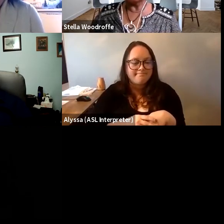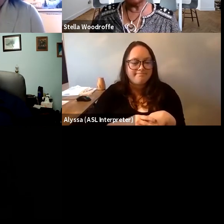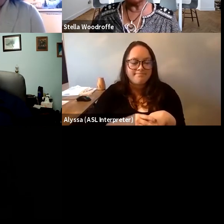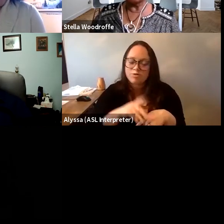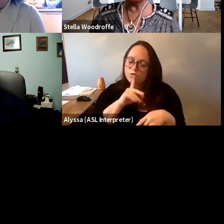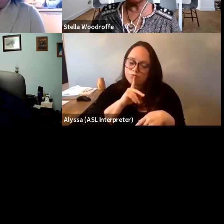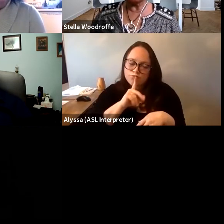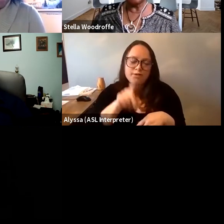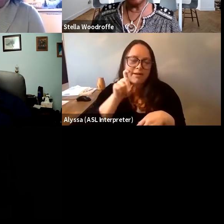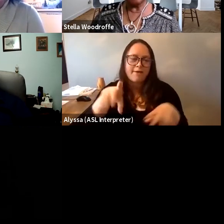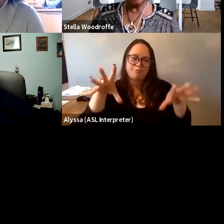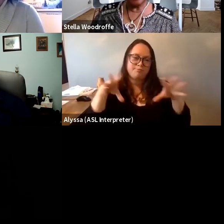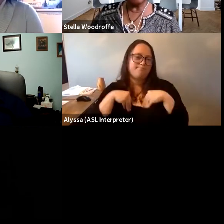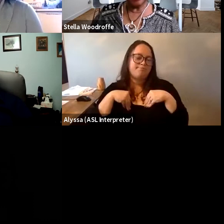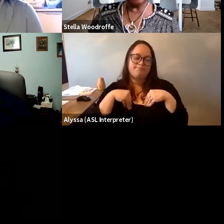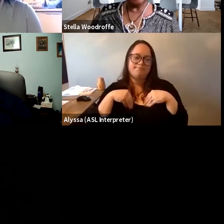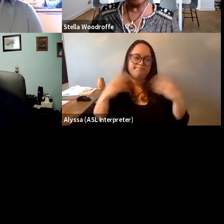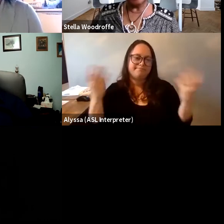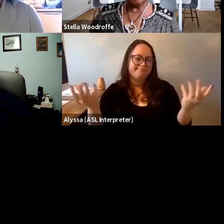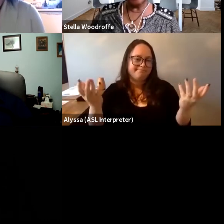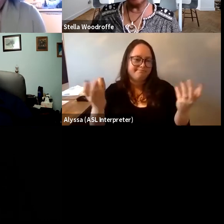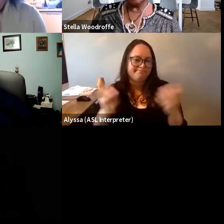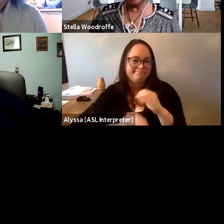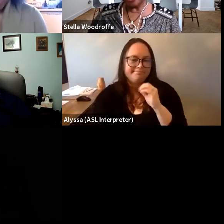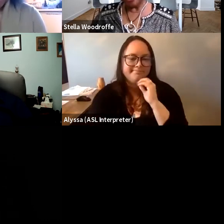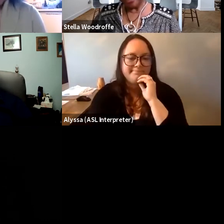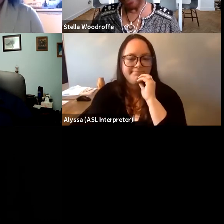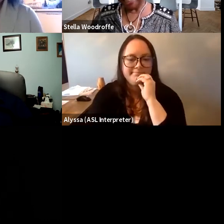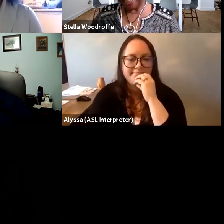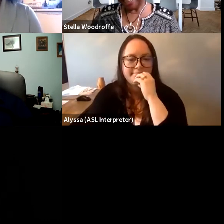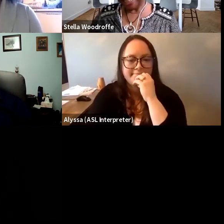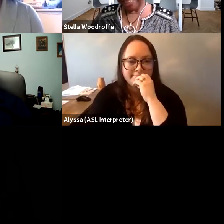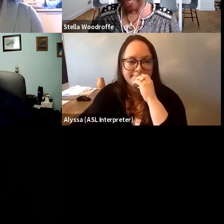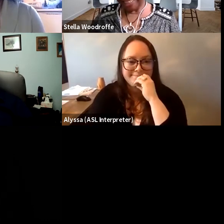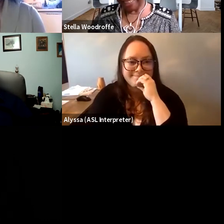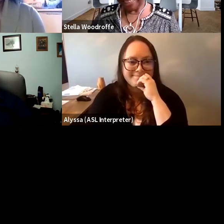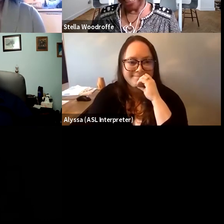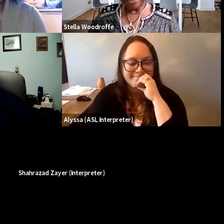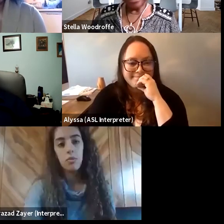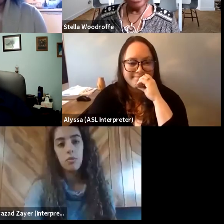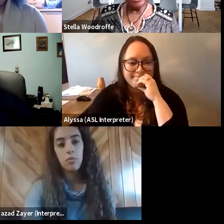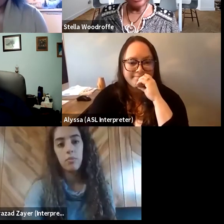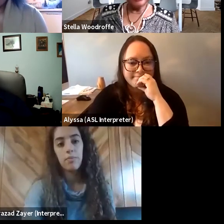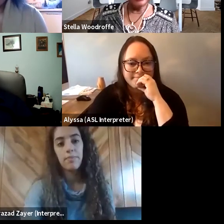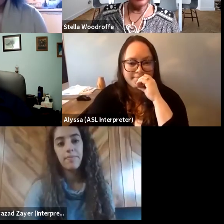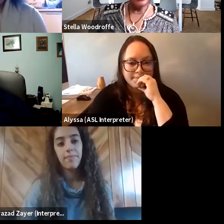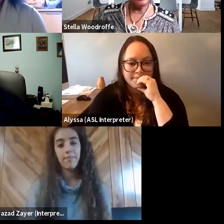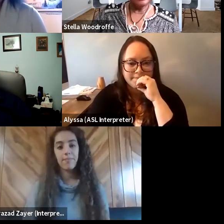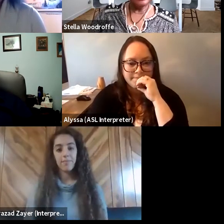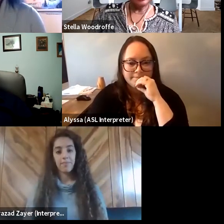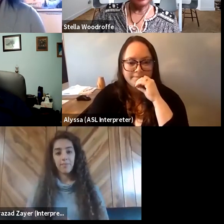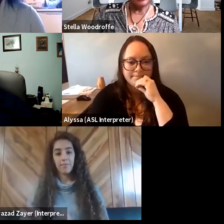Yes. I like that. Thank you. So I don't mean to say this in front